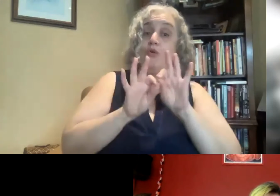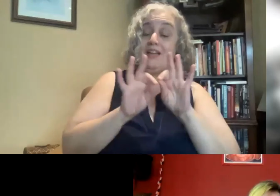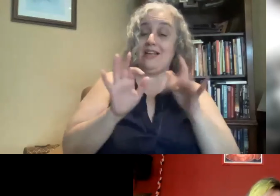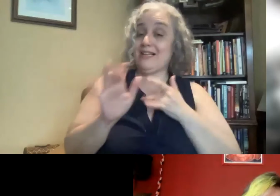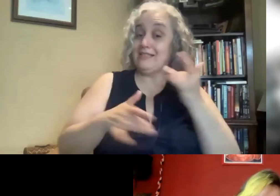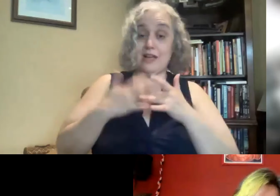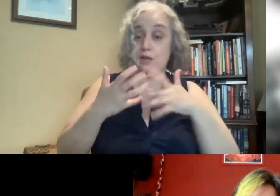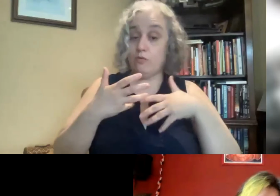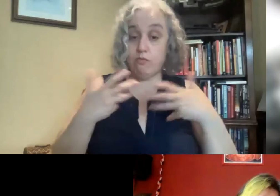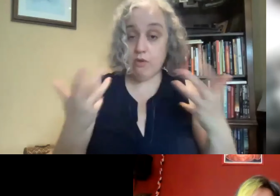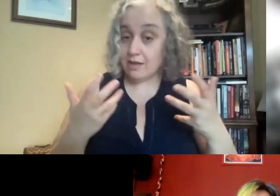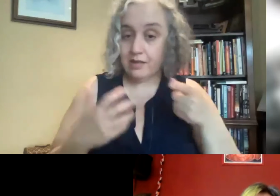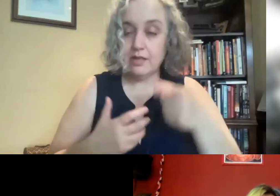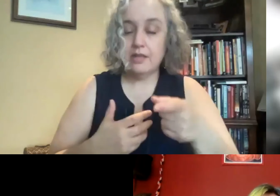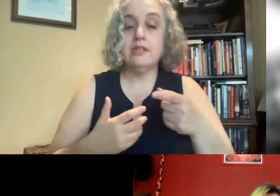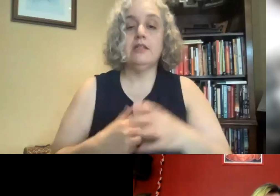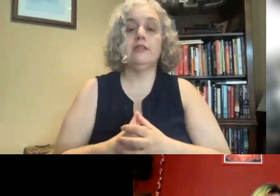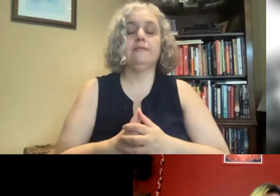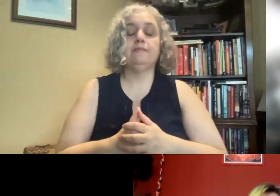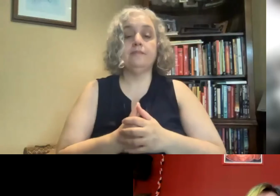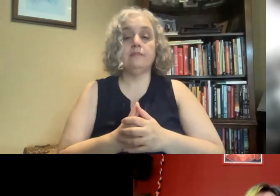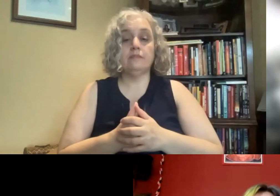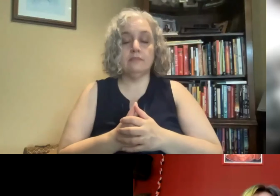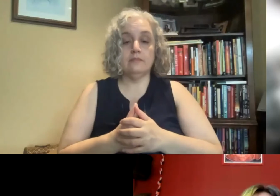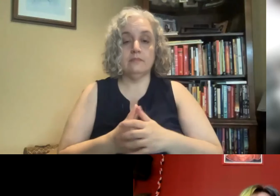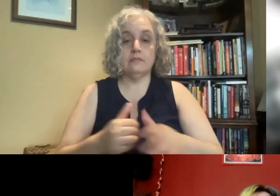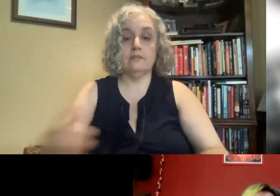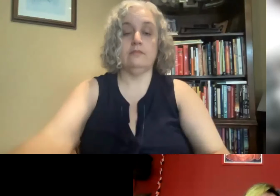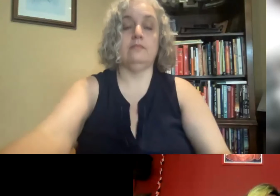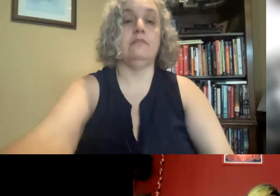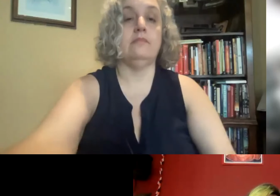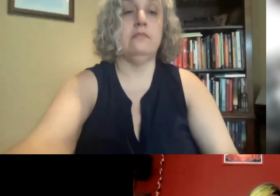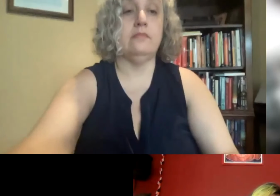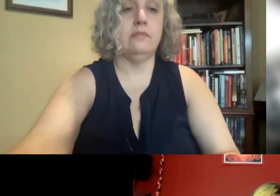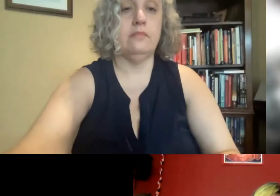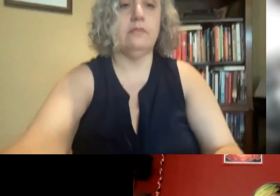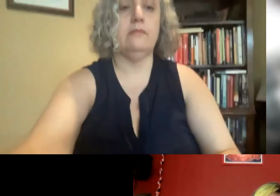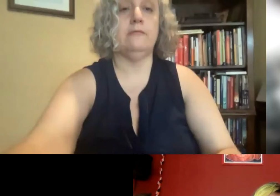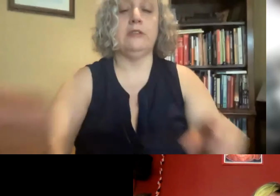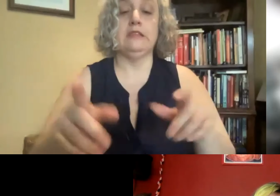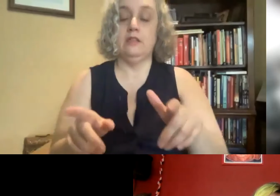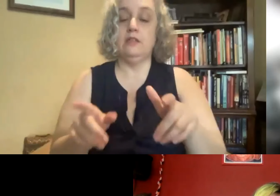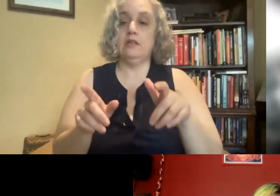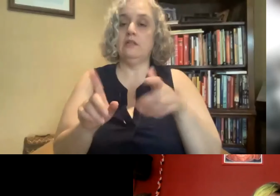to stay on the positive side is the personalization. I think there's been